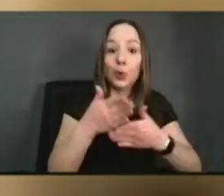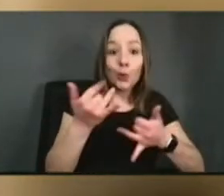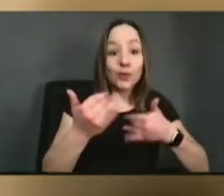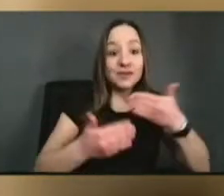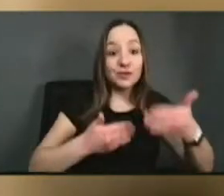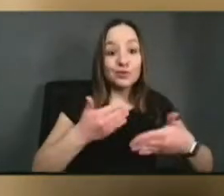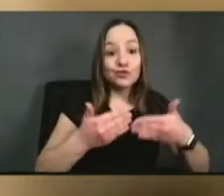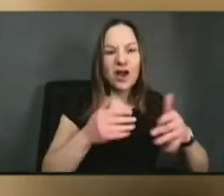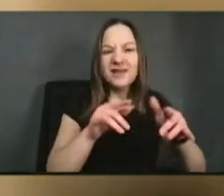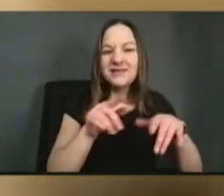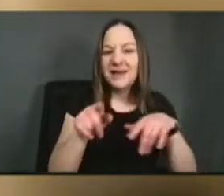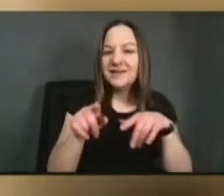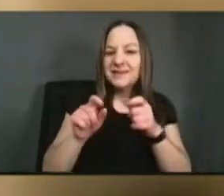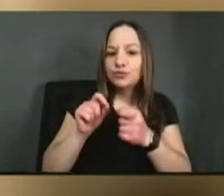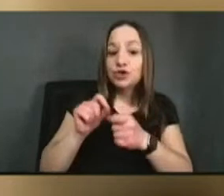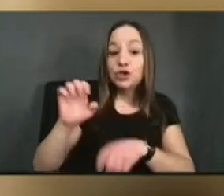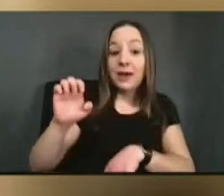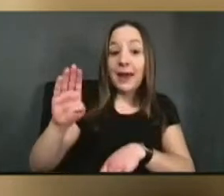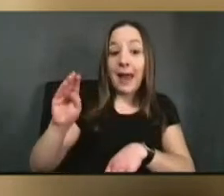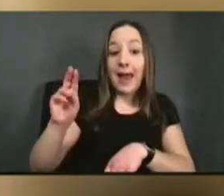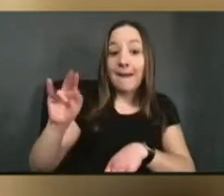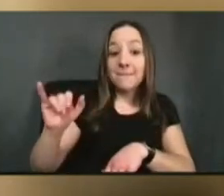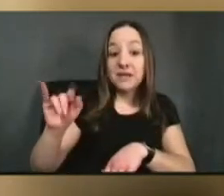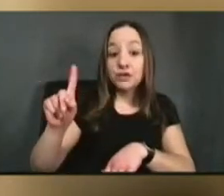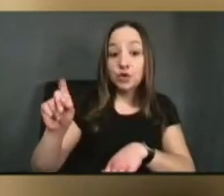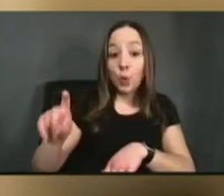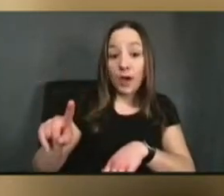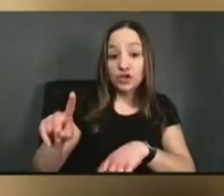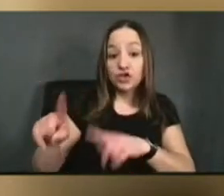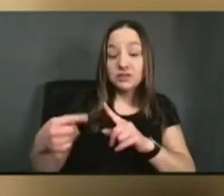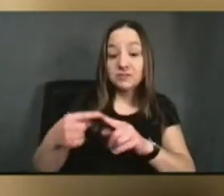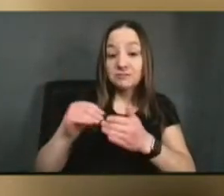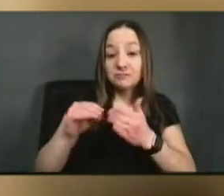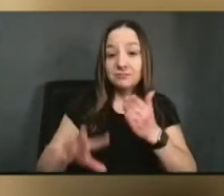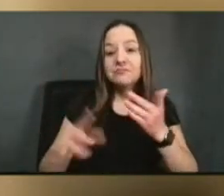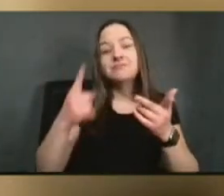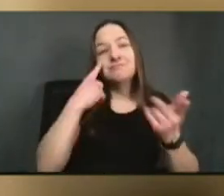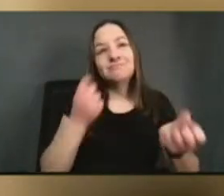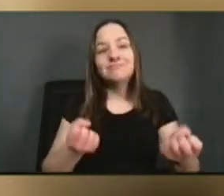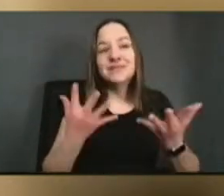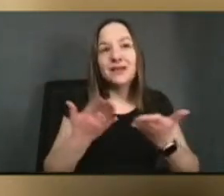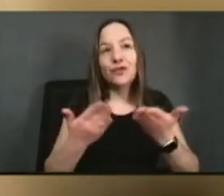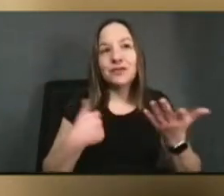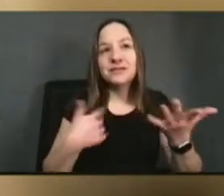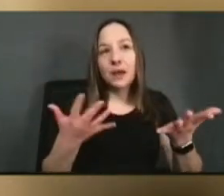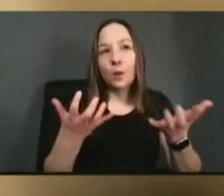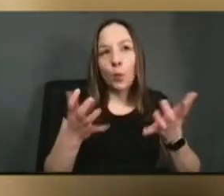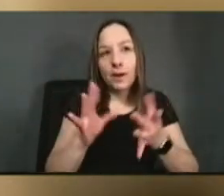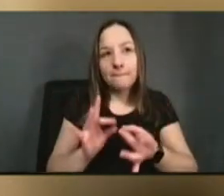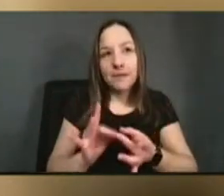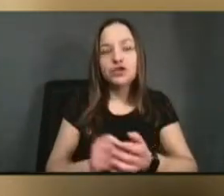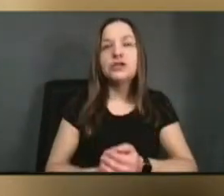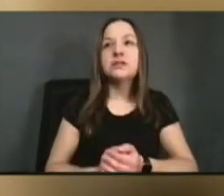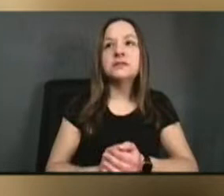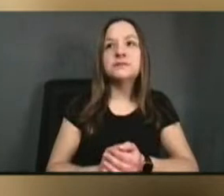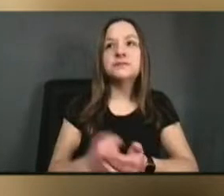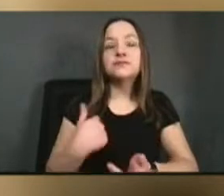supporting through this process , particular to Ebony's question about students. I think there